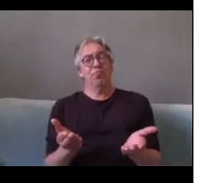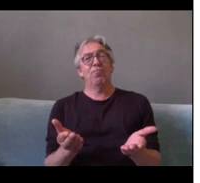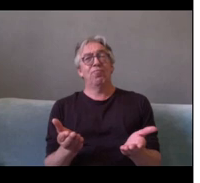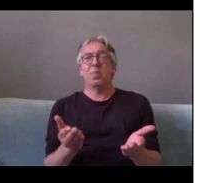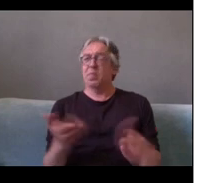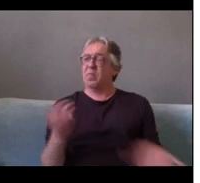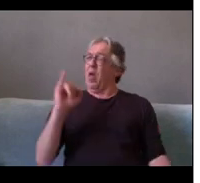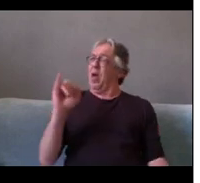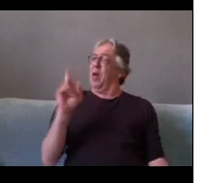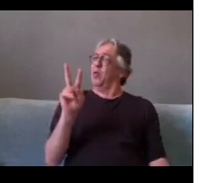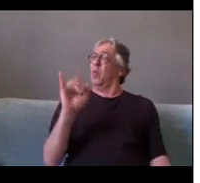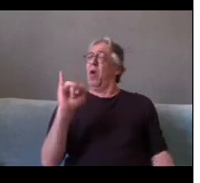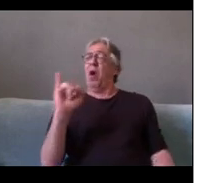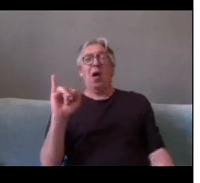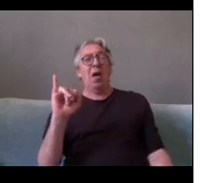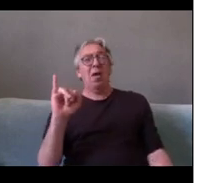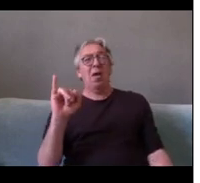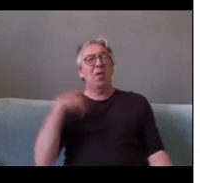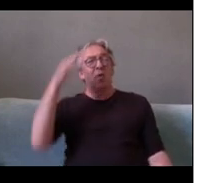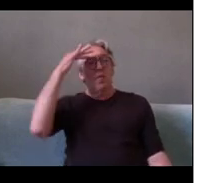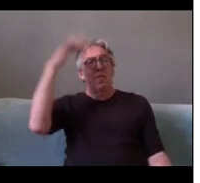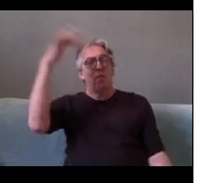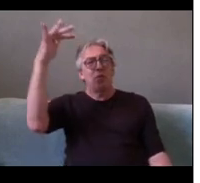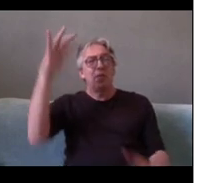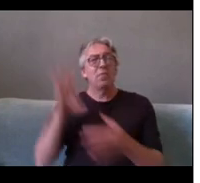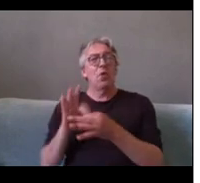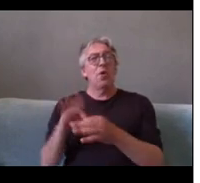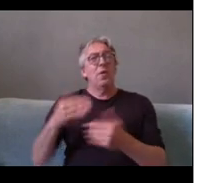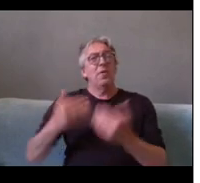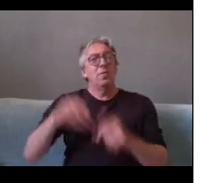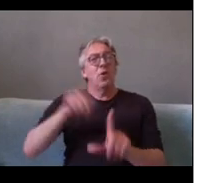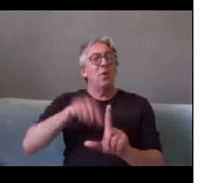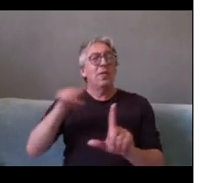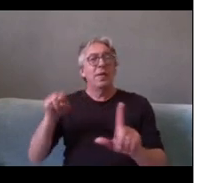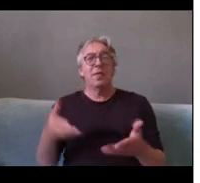So innovation to inclusion is a different funded project that's led